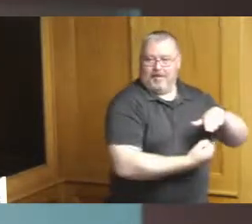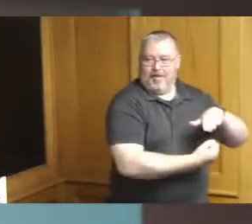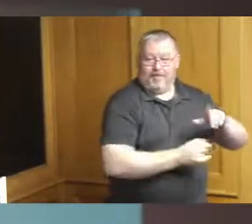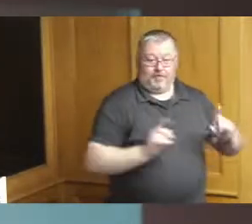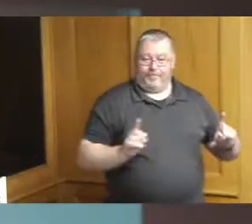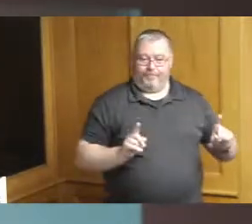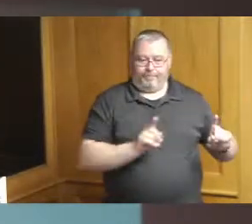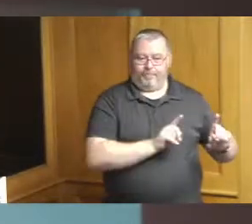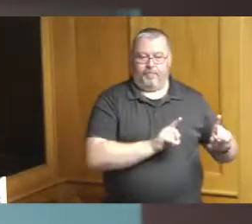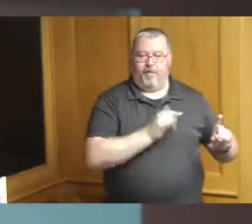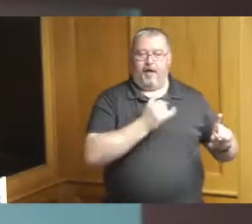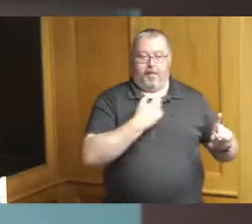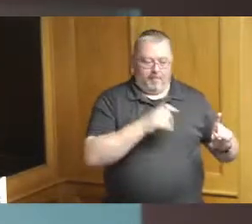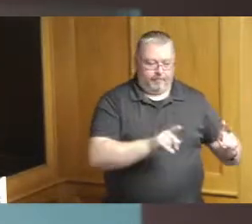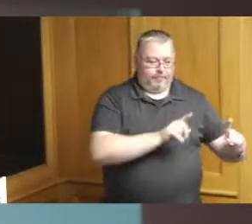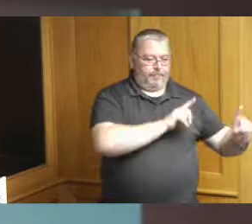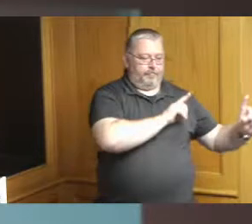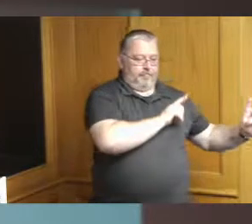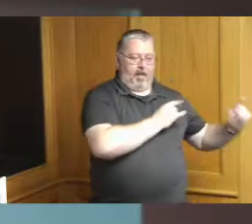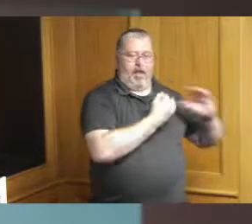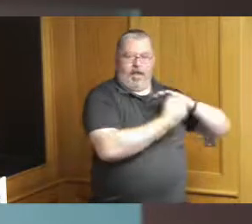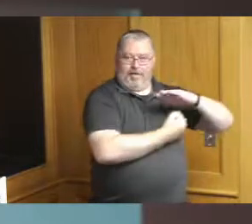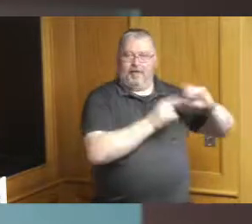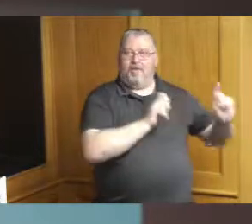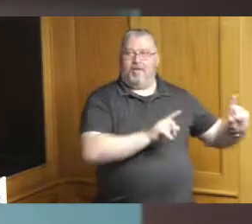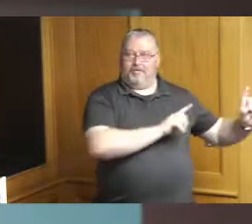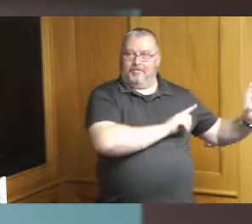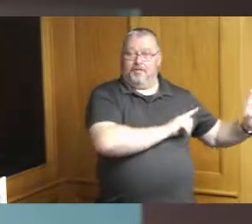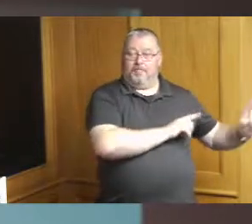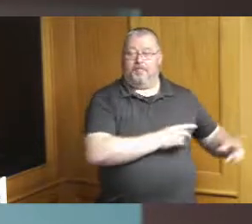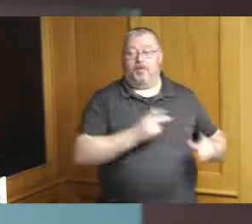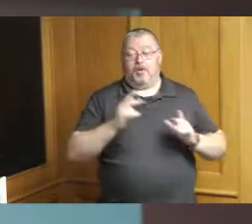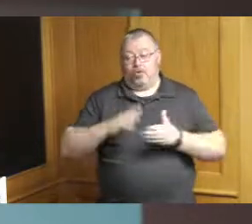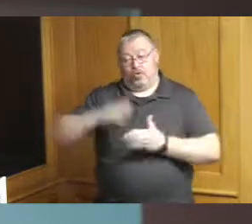three pictures will isolate every time the student that's a close contact because they were not